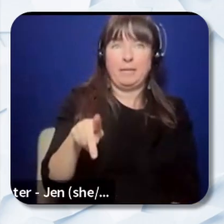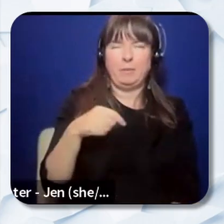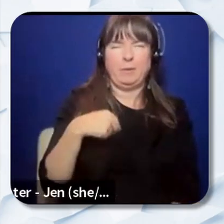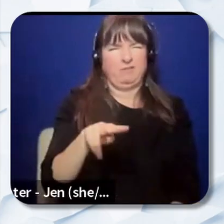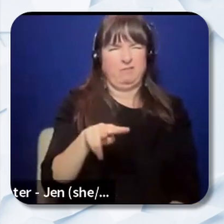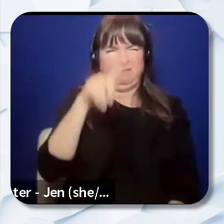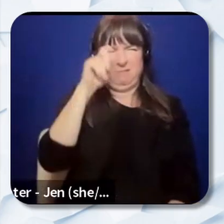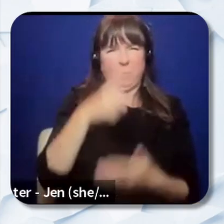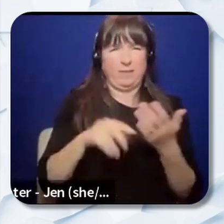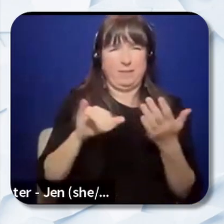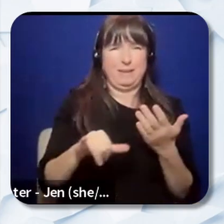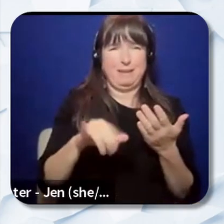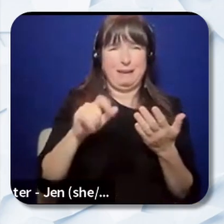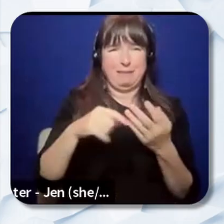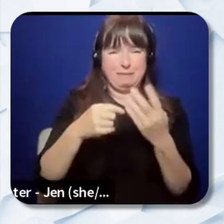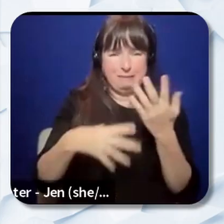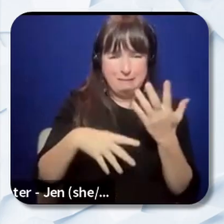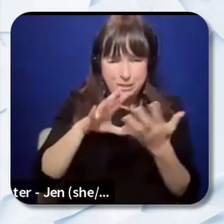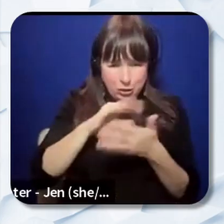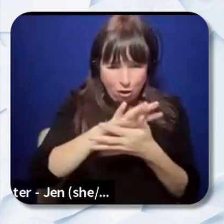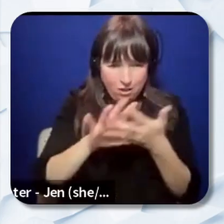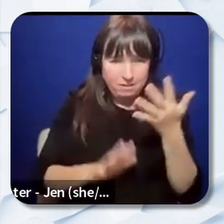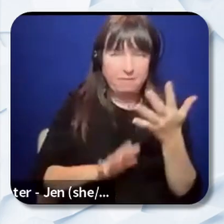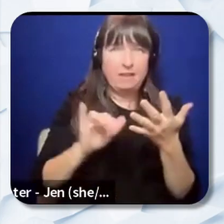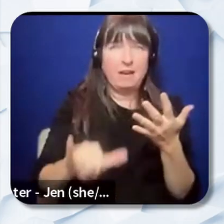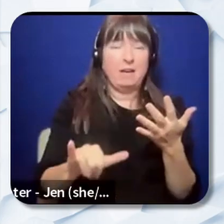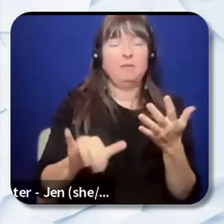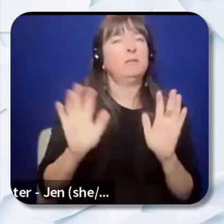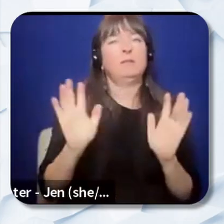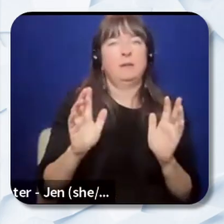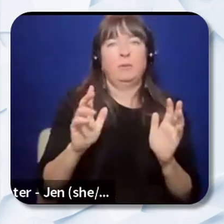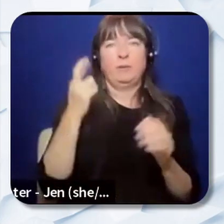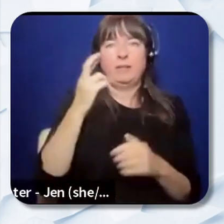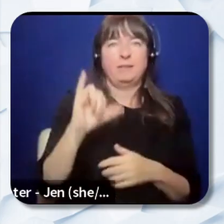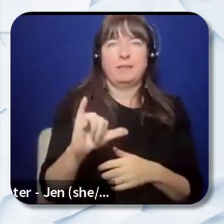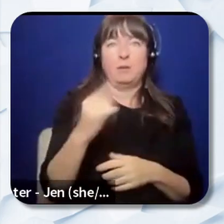I'm going to learn all these measures?” But then we quickly learned that one observation